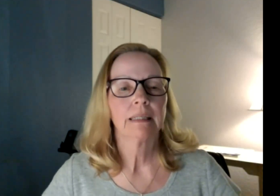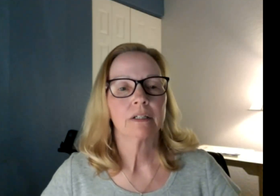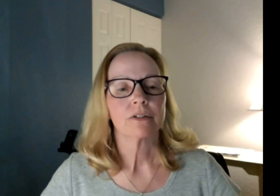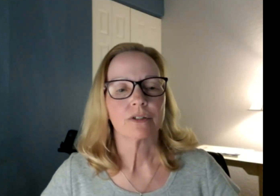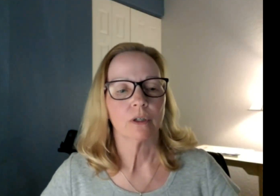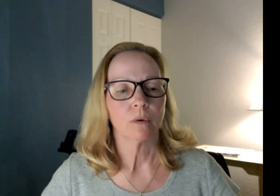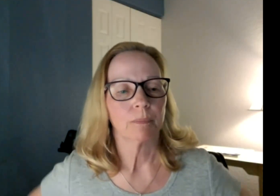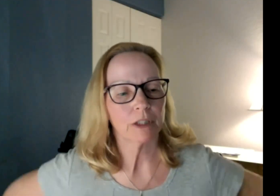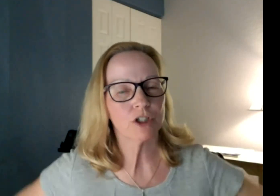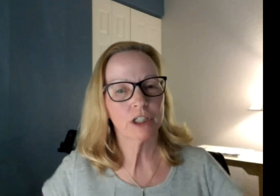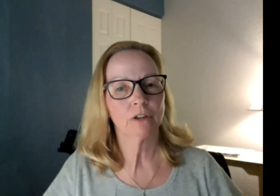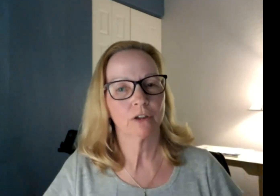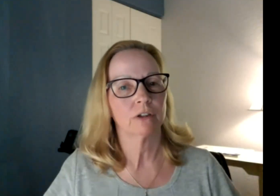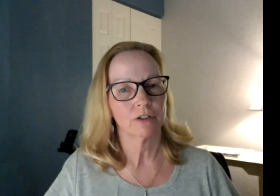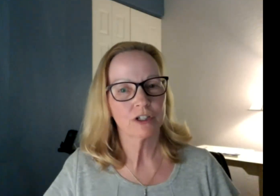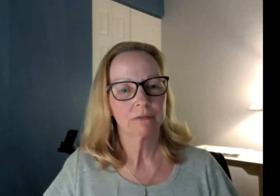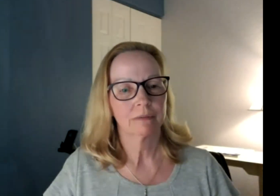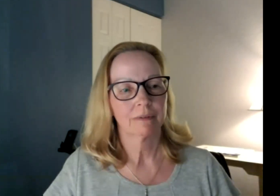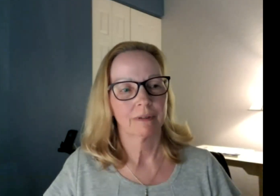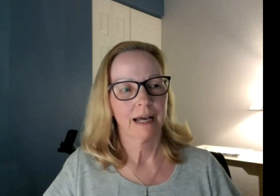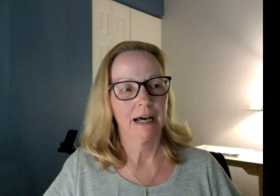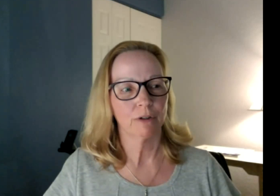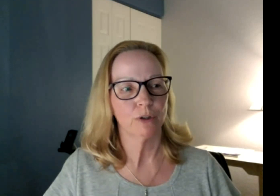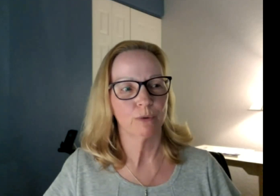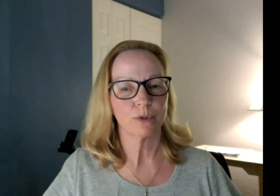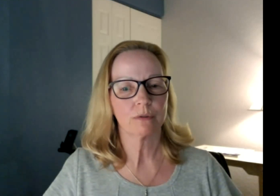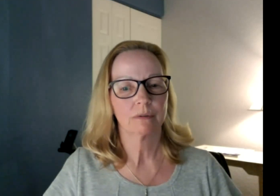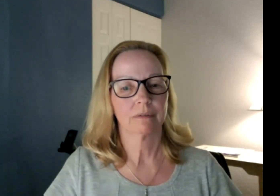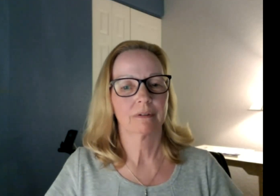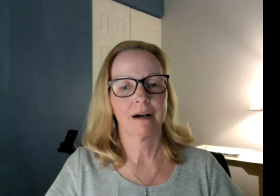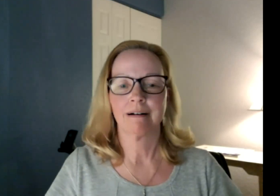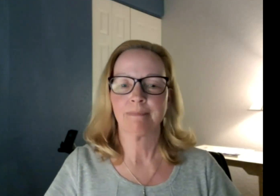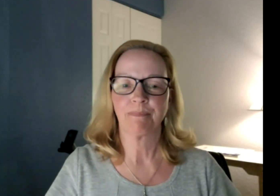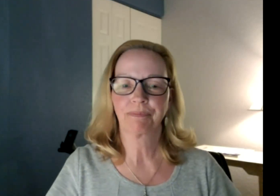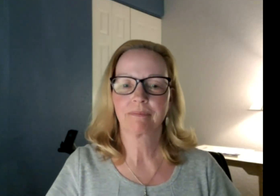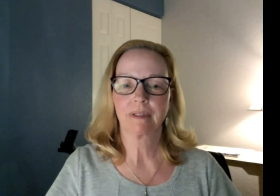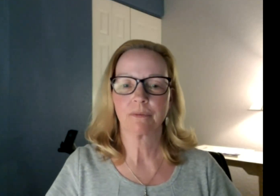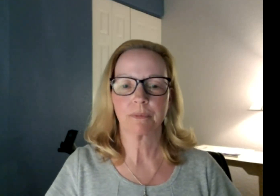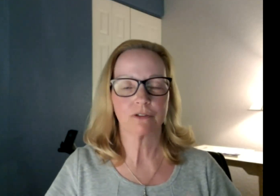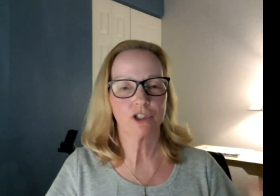so, but she learned how to use,